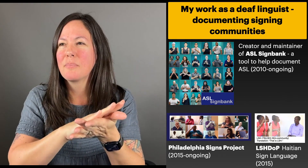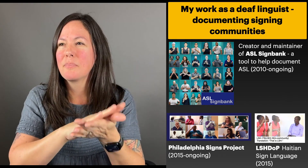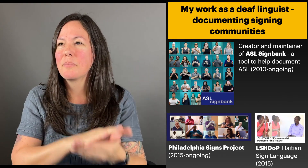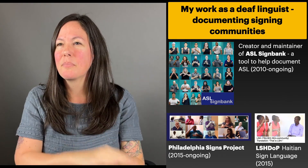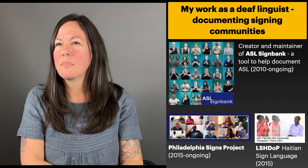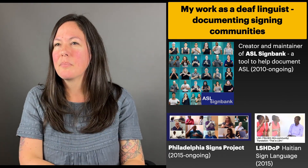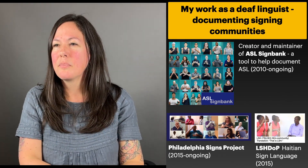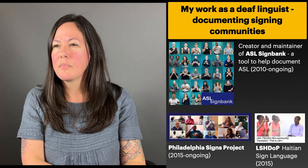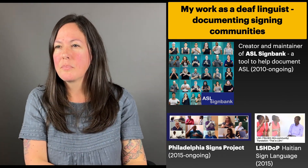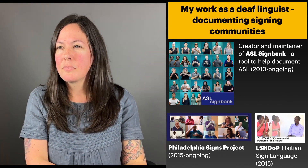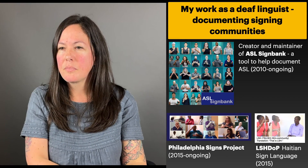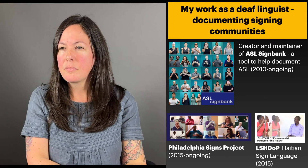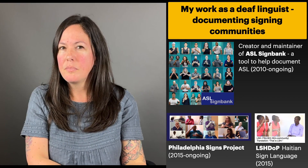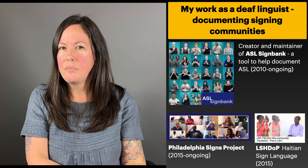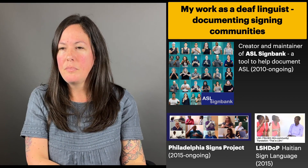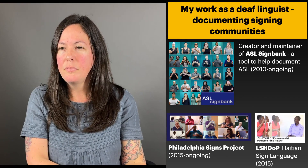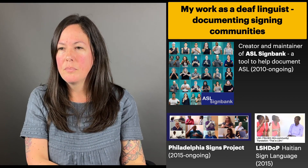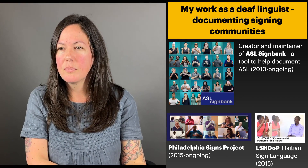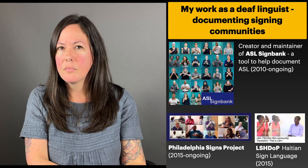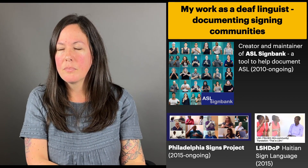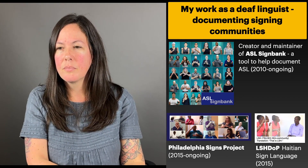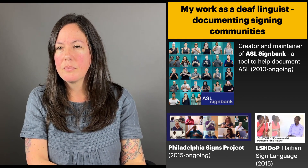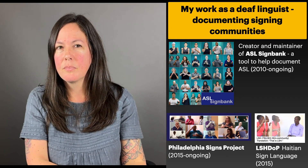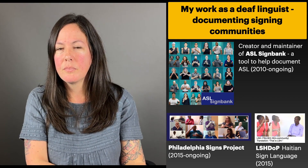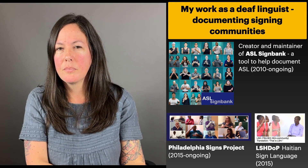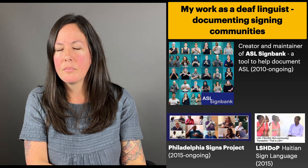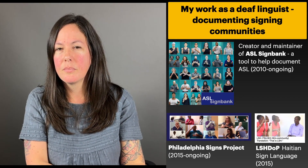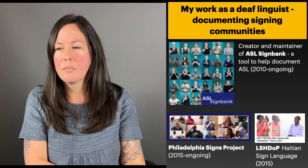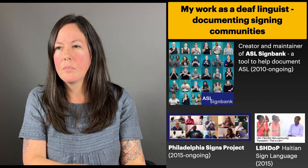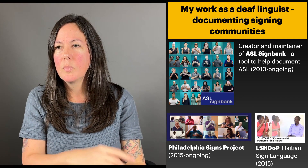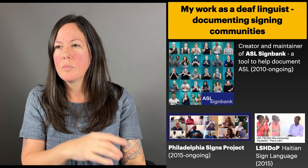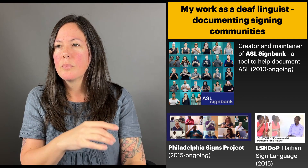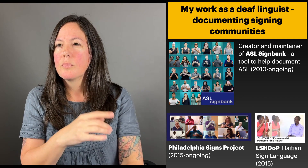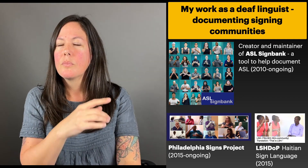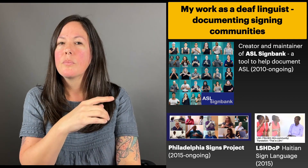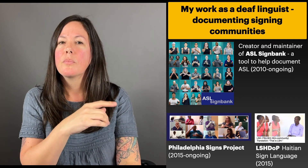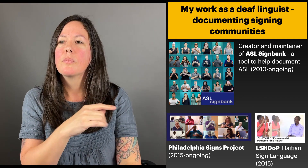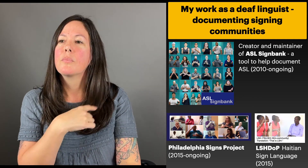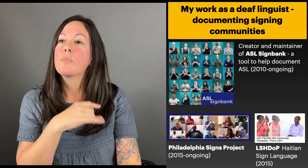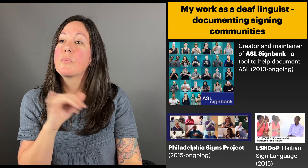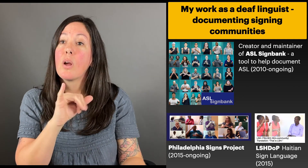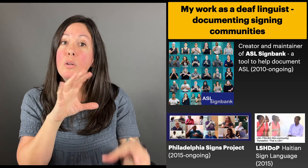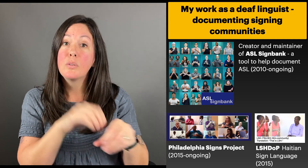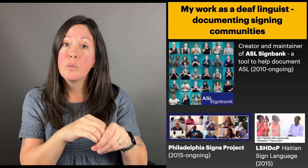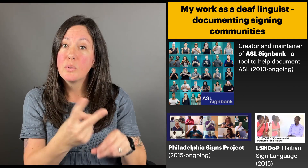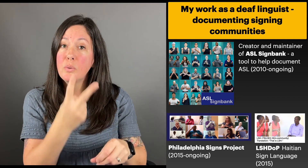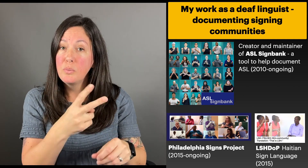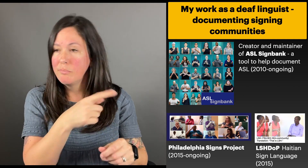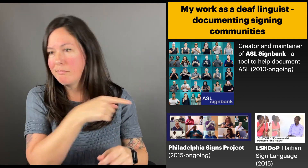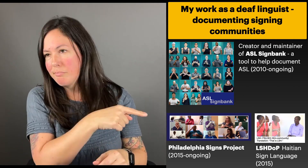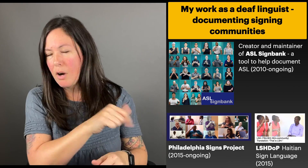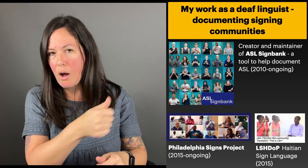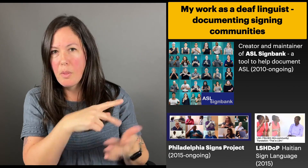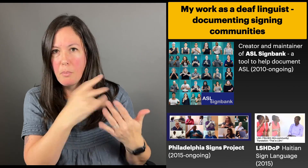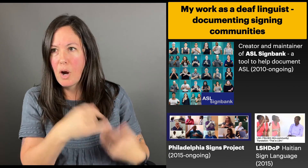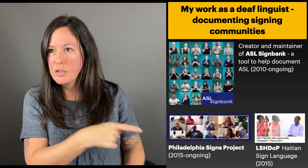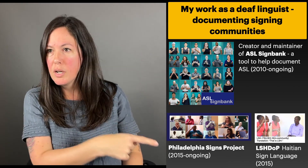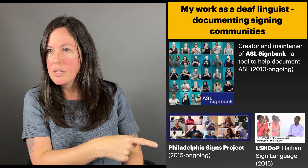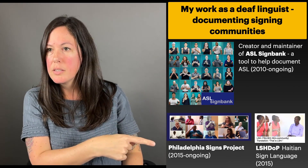tool which isn't a documentation ation project but it's a tool that people use for documenting language and this is um